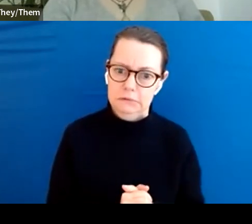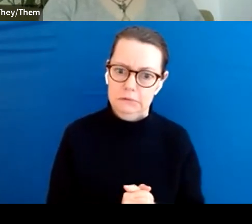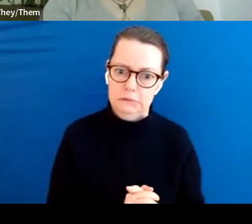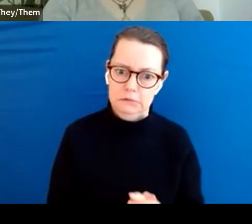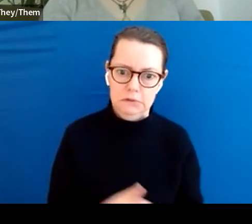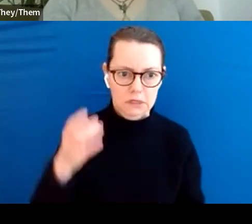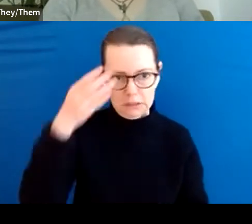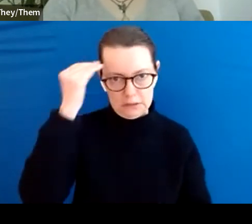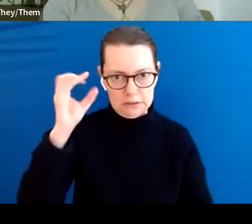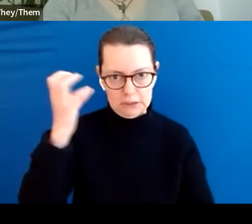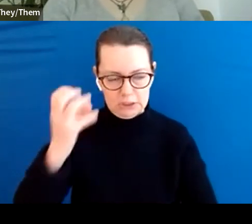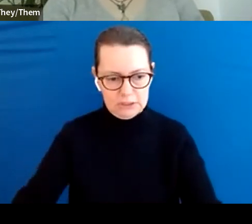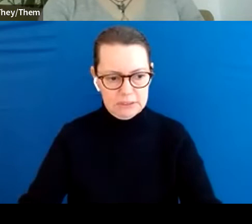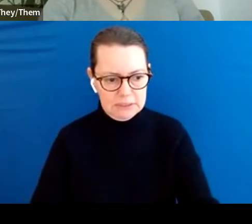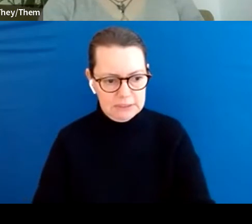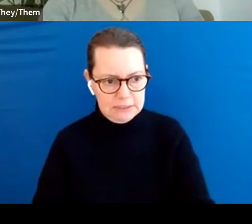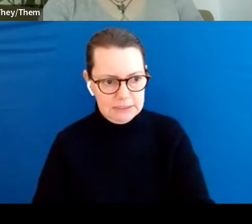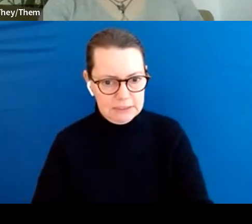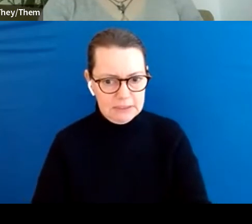I just lost my wallet is.